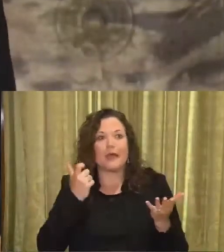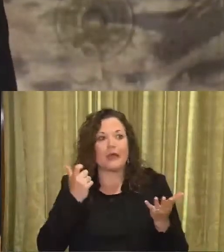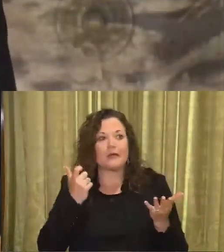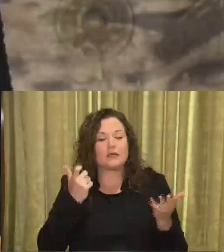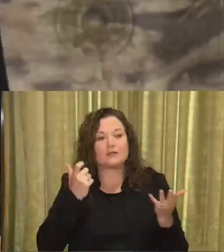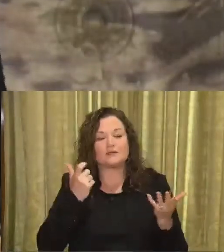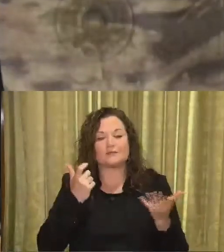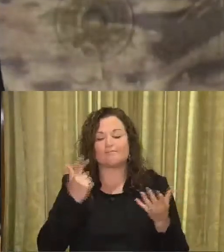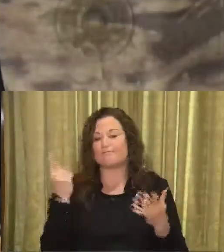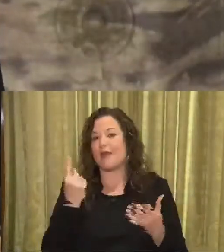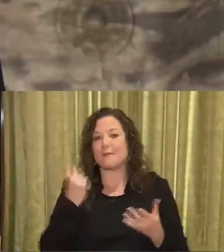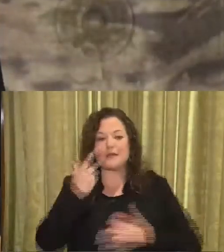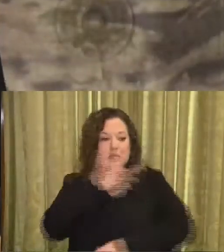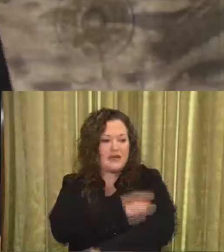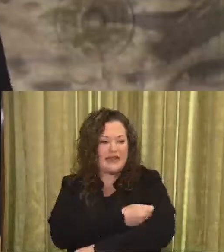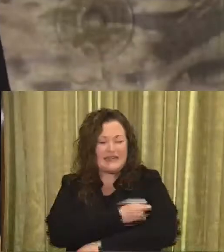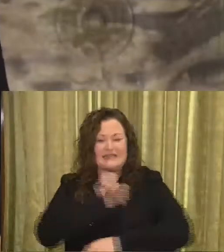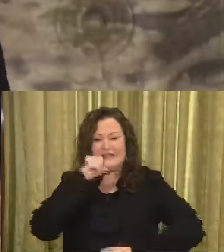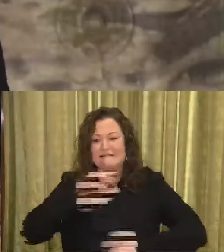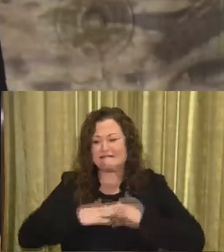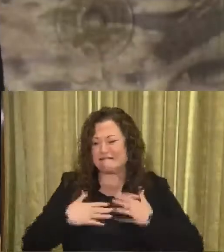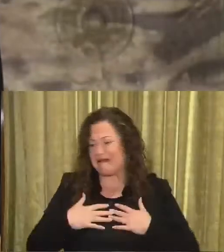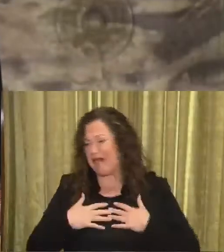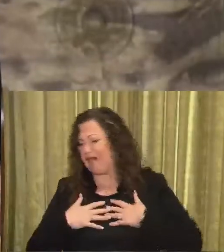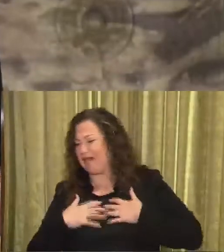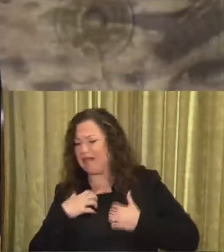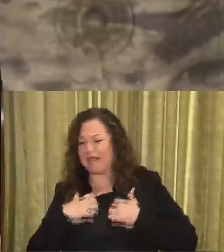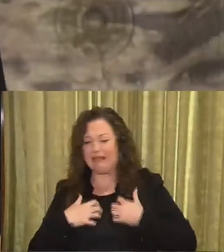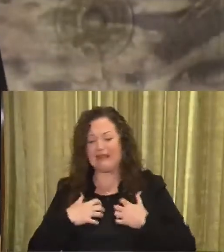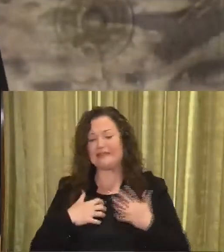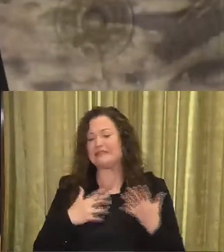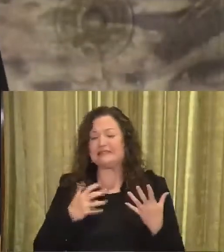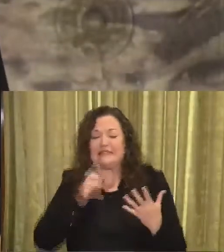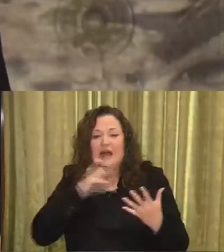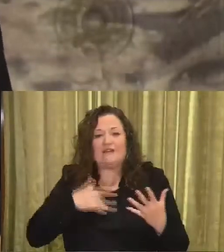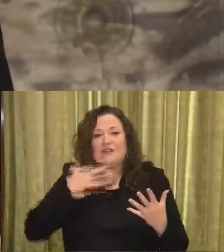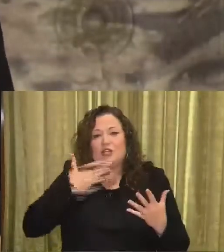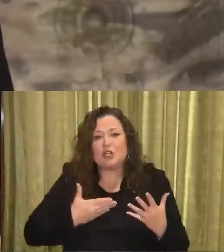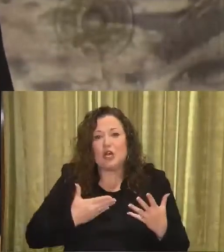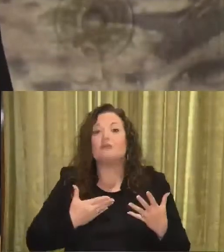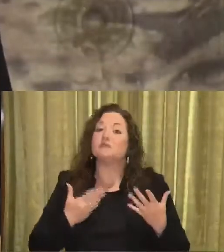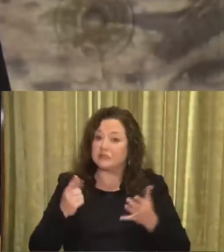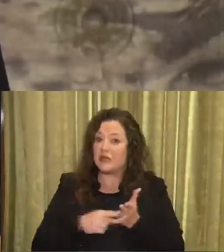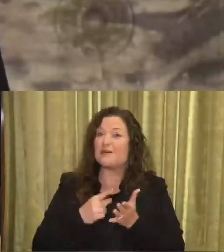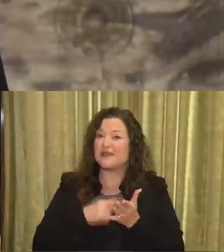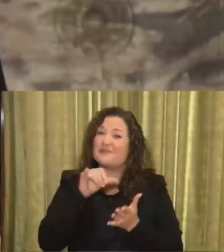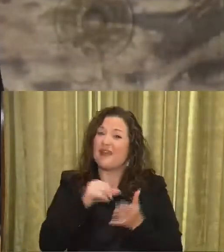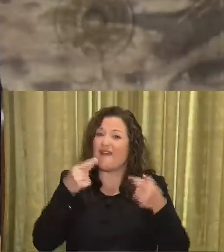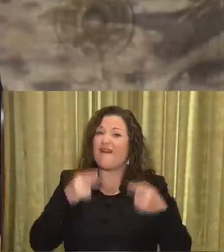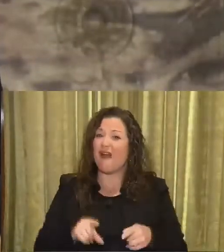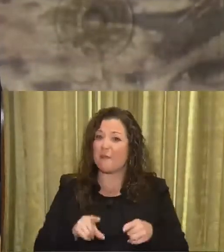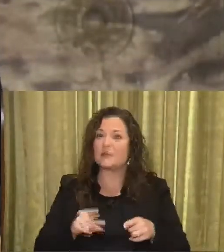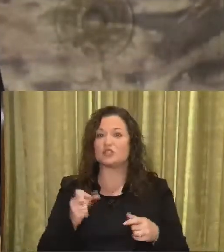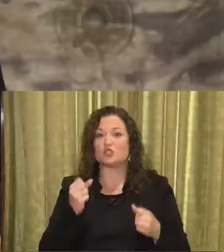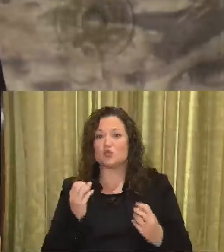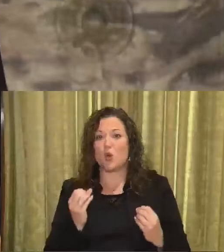reaction or discomfort that that may, in some instances, occur. So many of our employers,